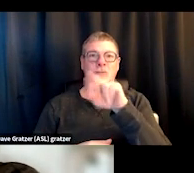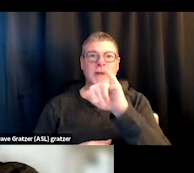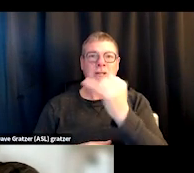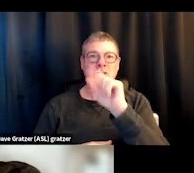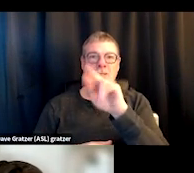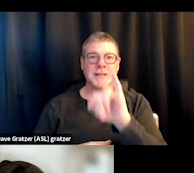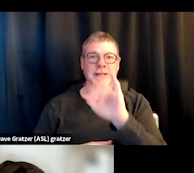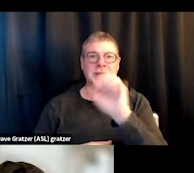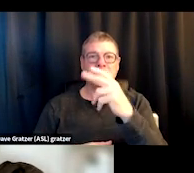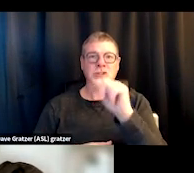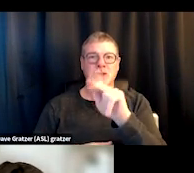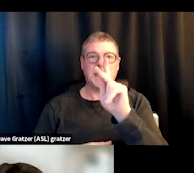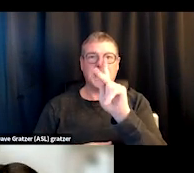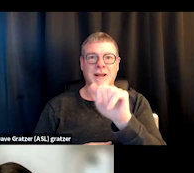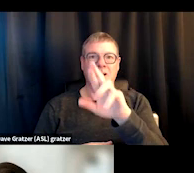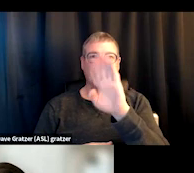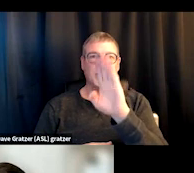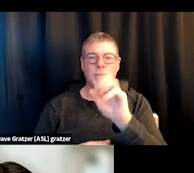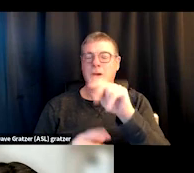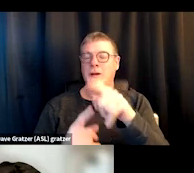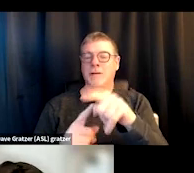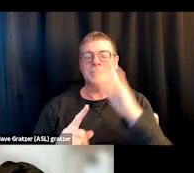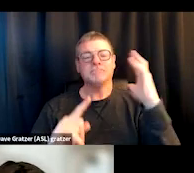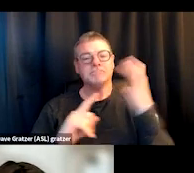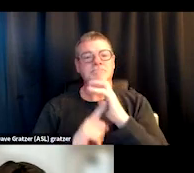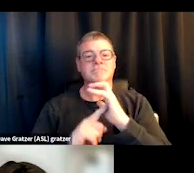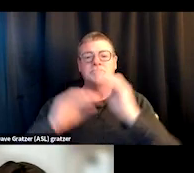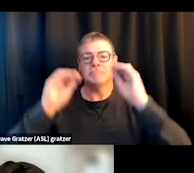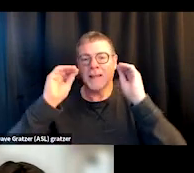And she is among the most prominent educational scholars